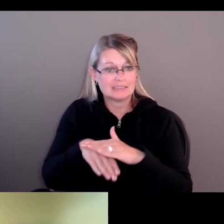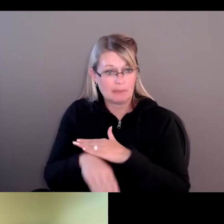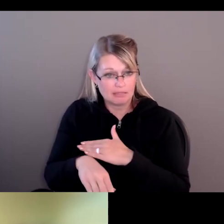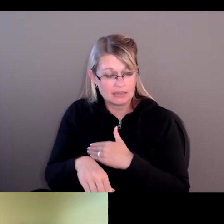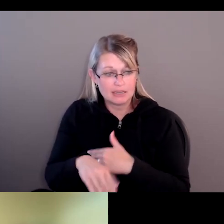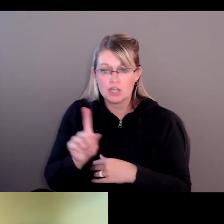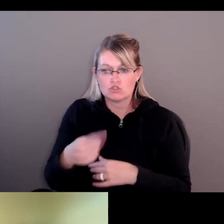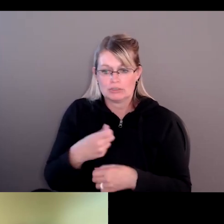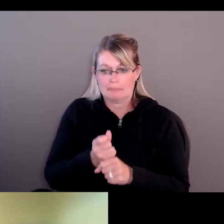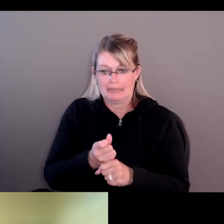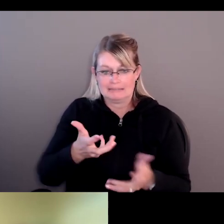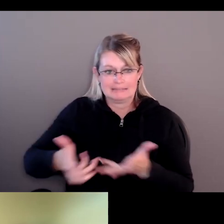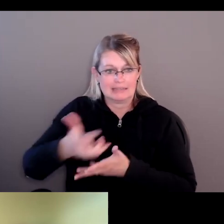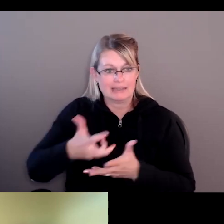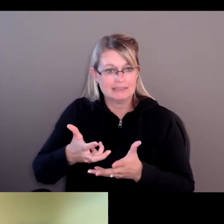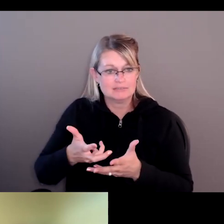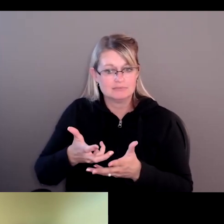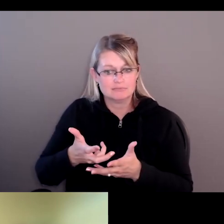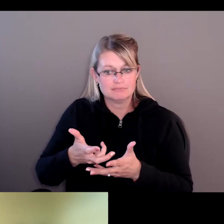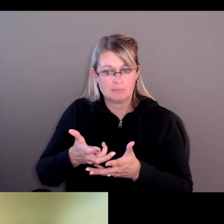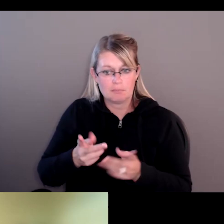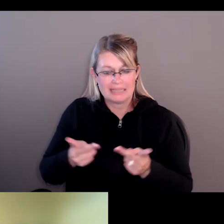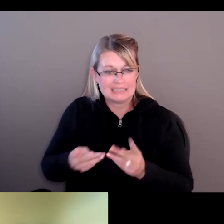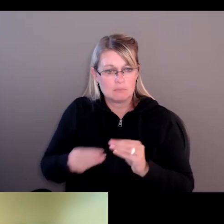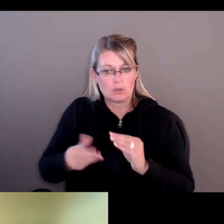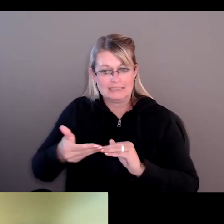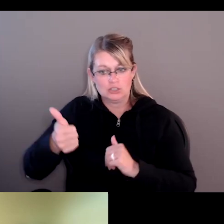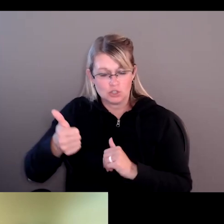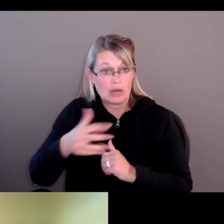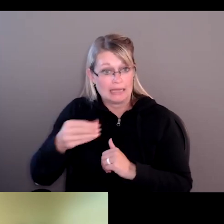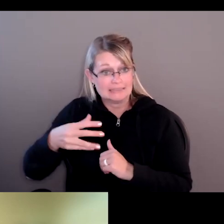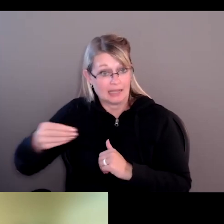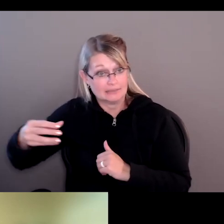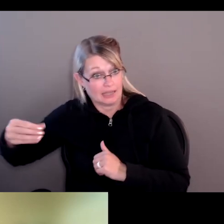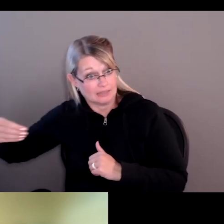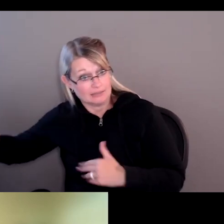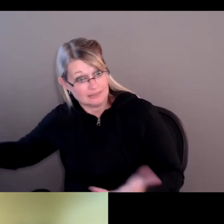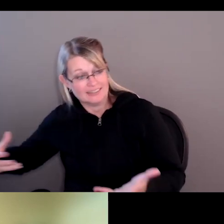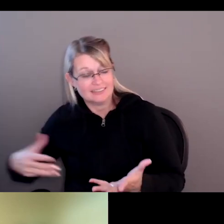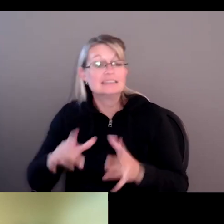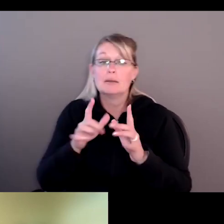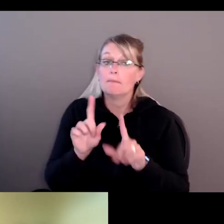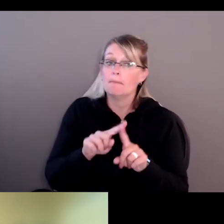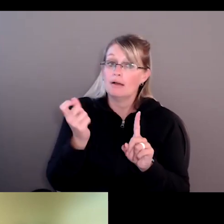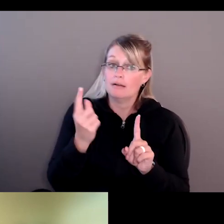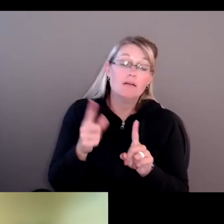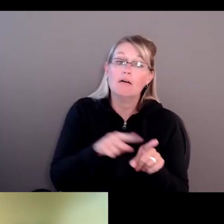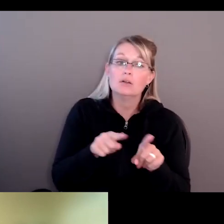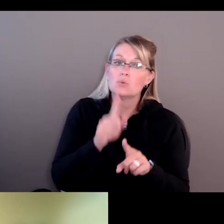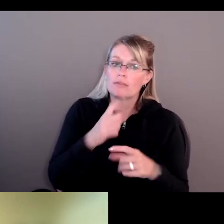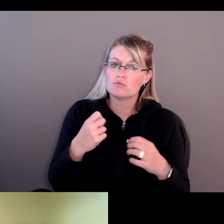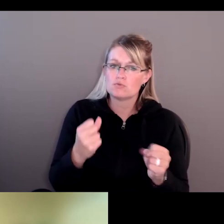makes society easier to use an end. At the same time, there is a very strong segment of the